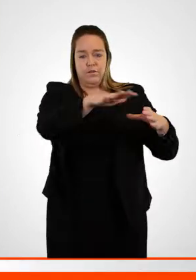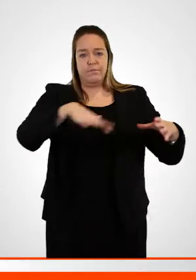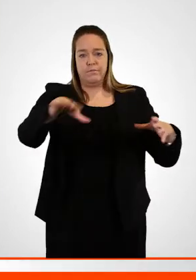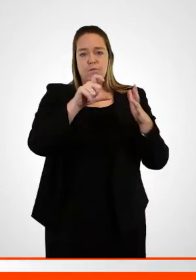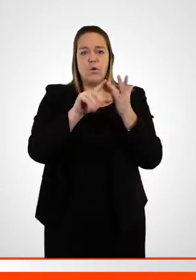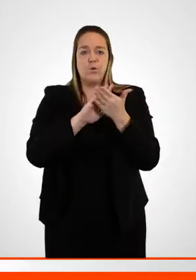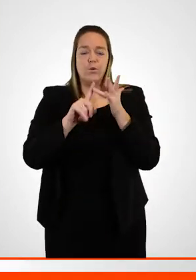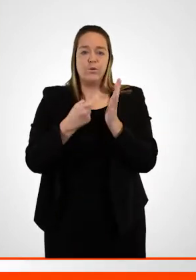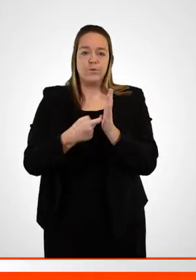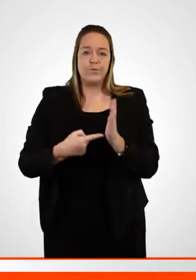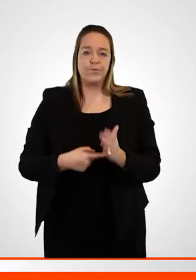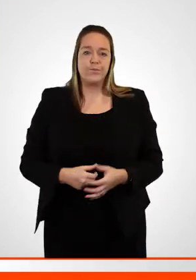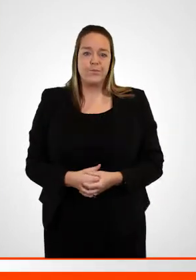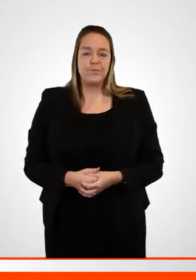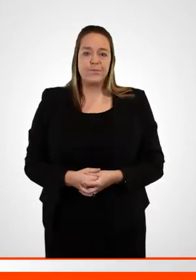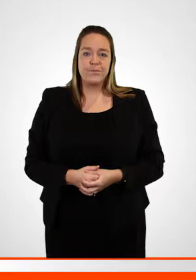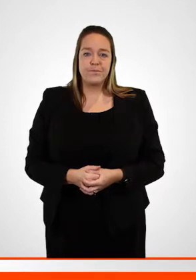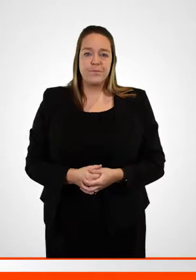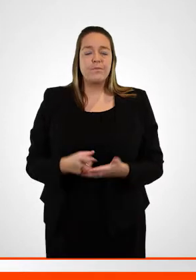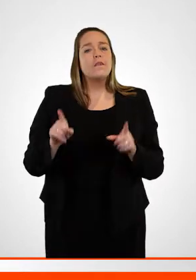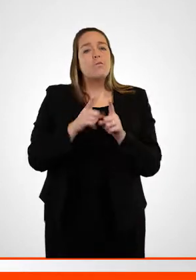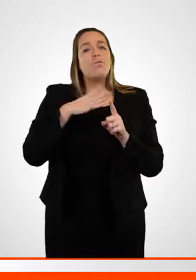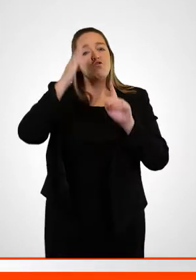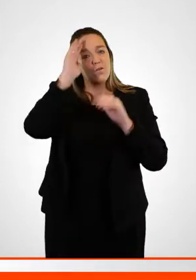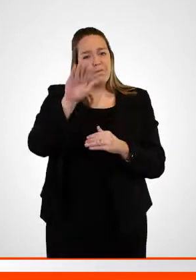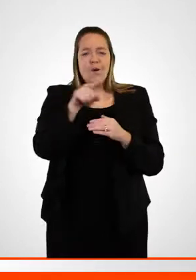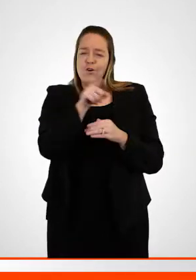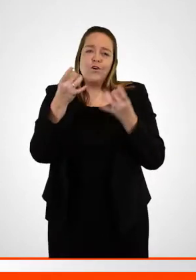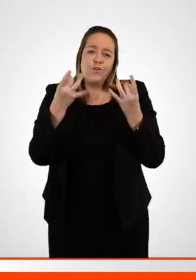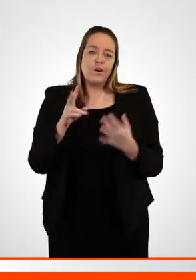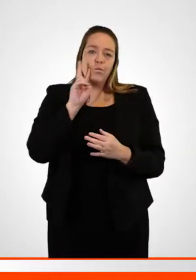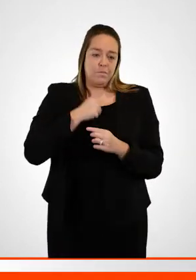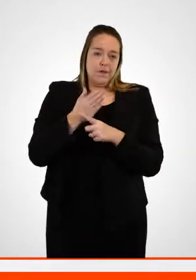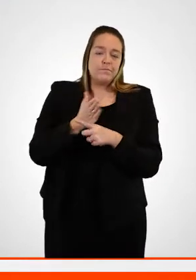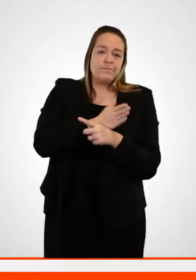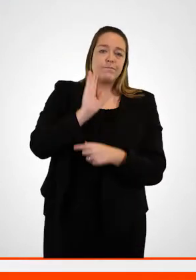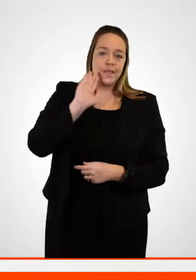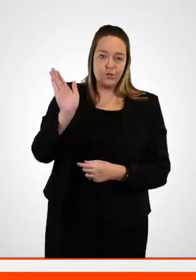So, again, just a reminder, because you've already seen this if you took the previous lecture,